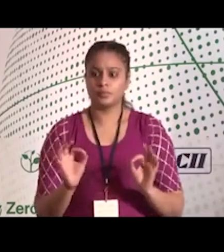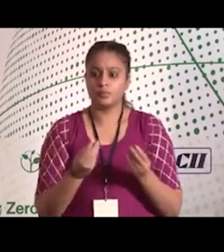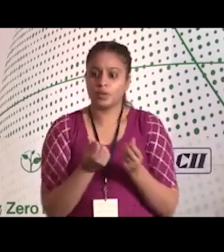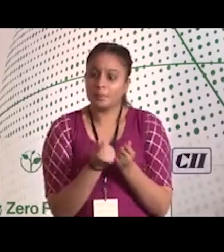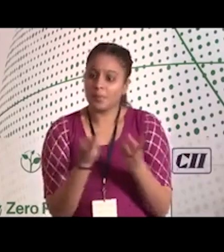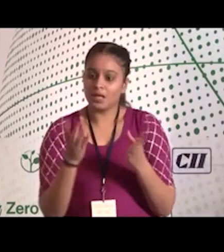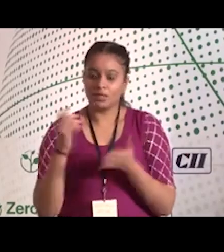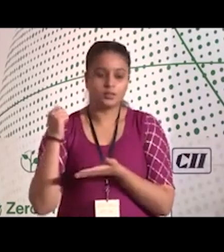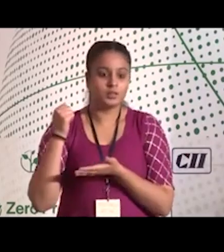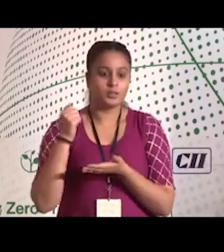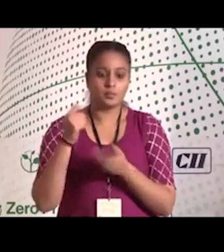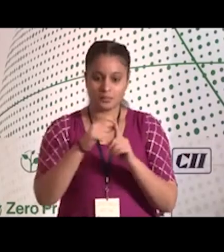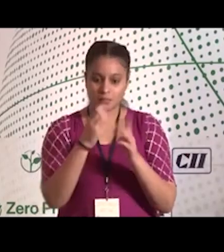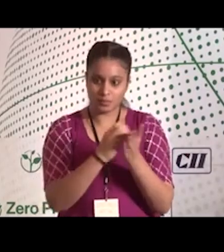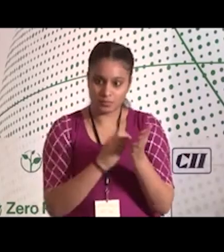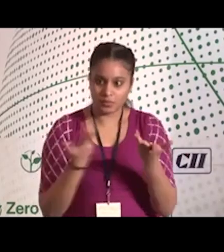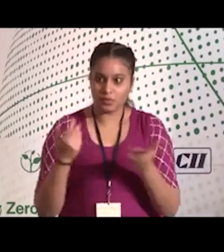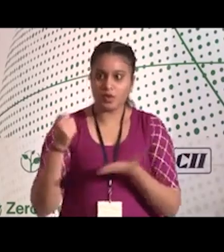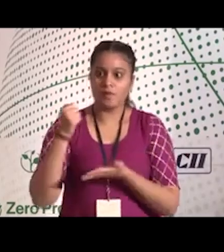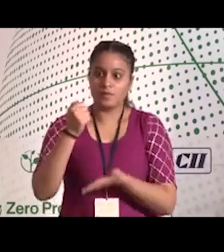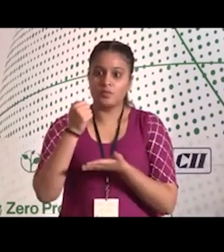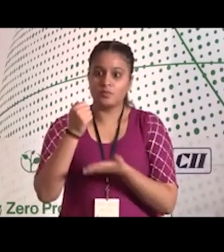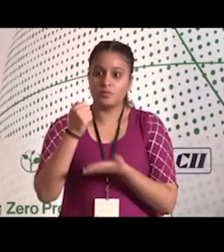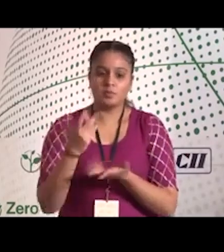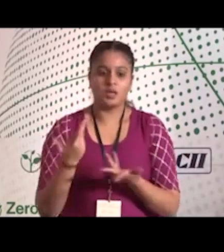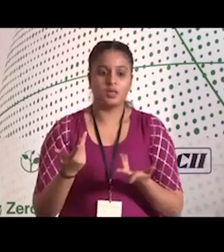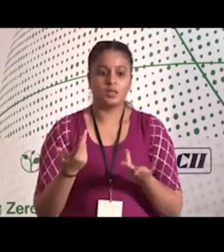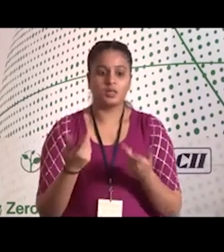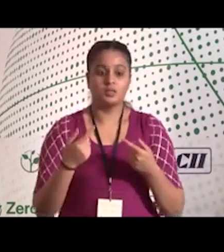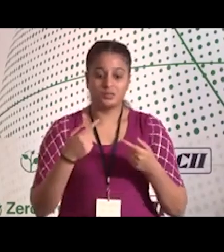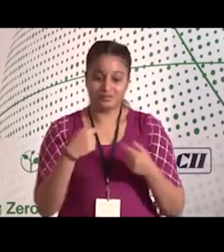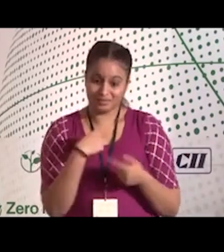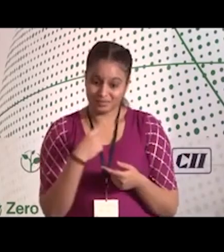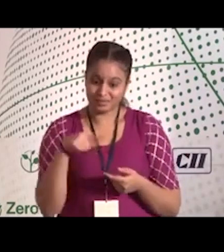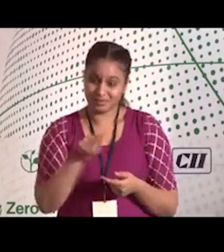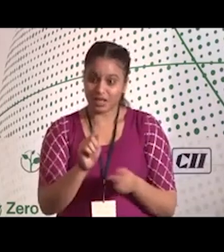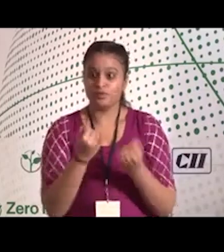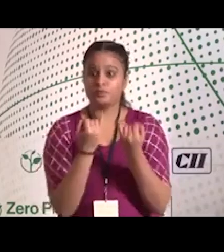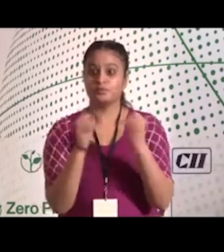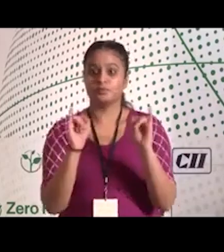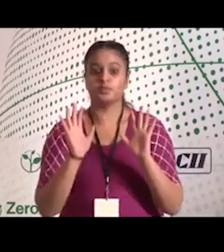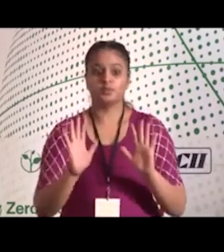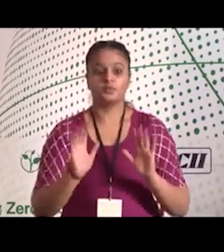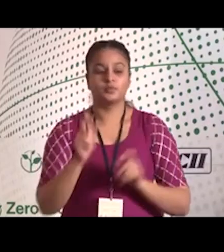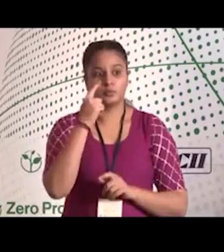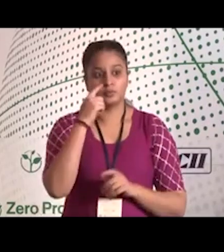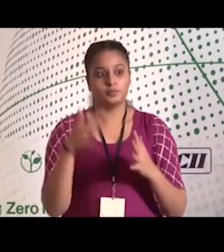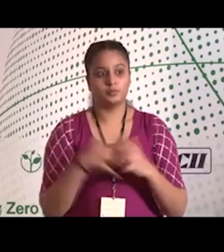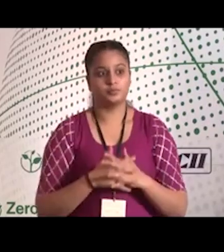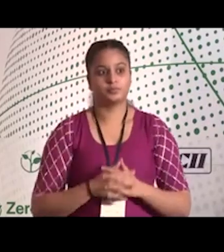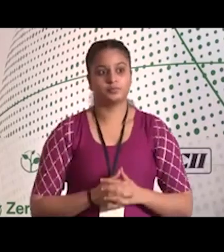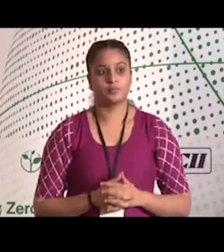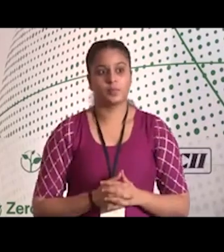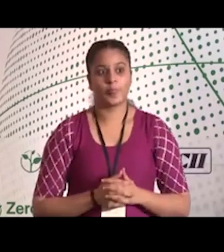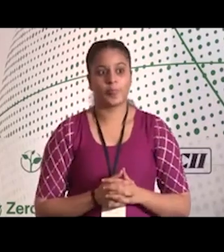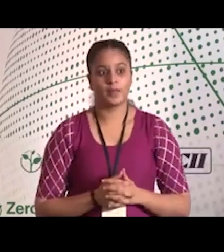to fund to a great extent are employed. These are women in, you know,